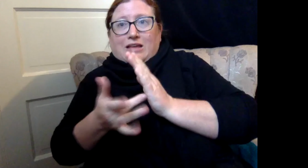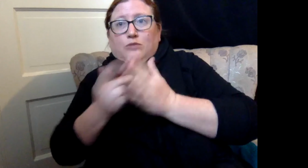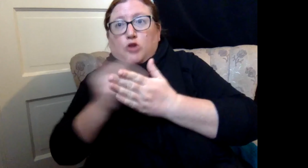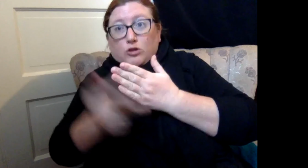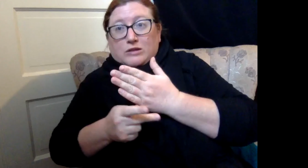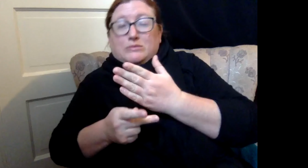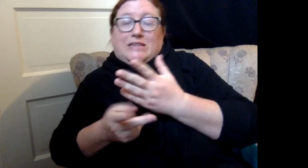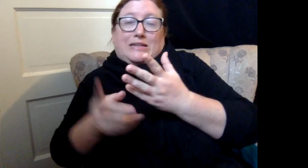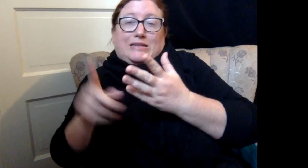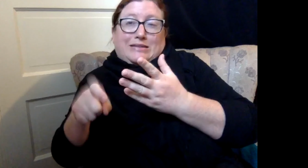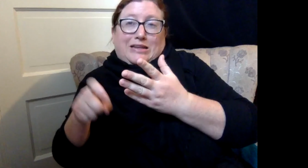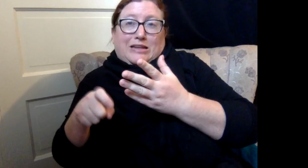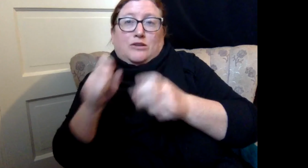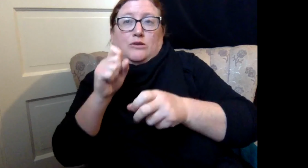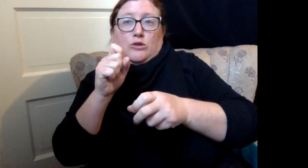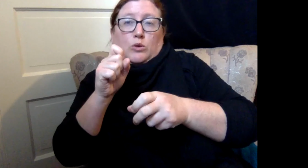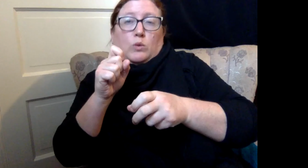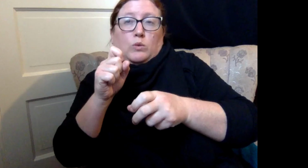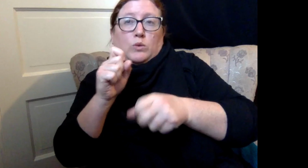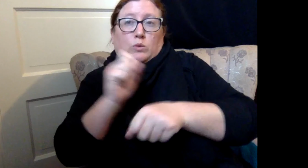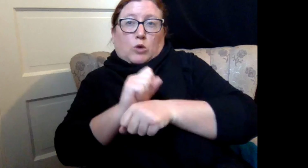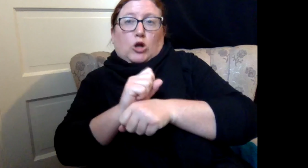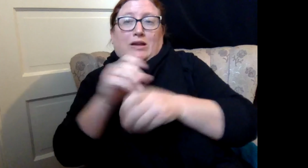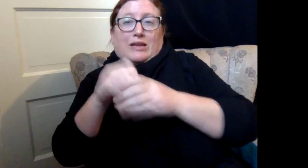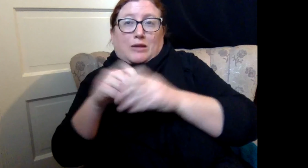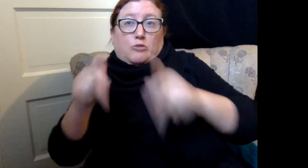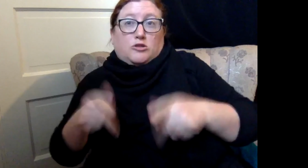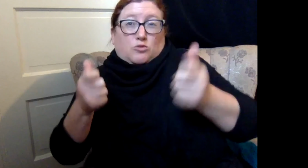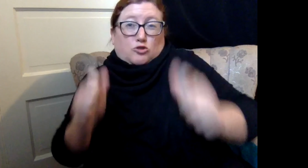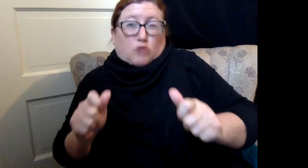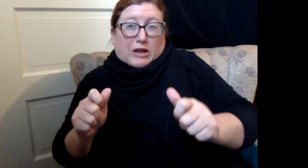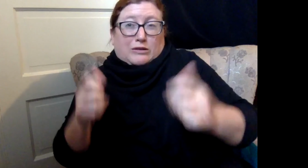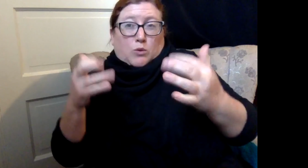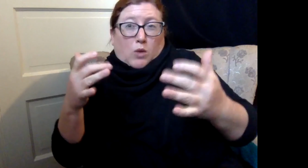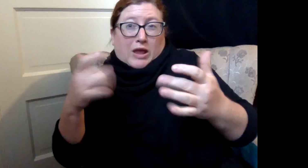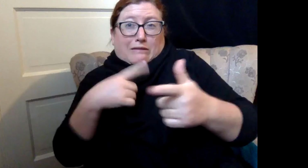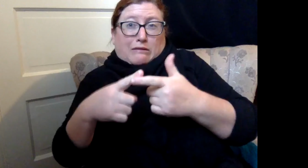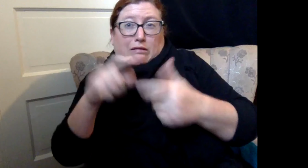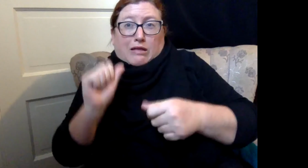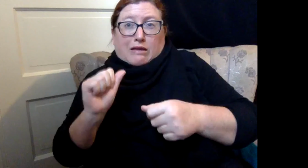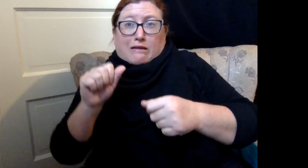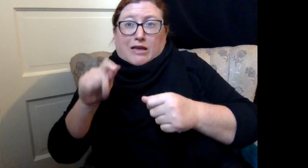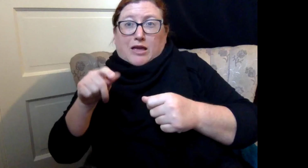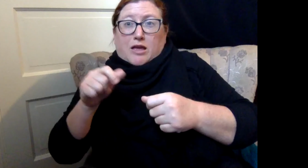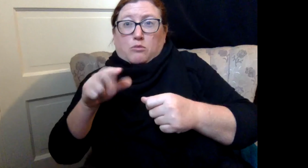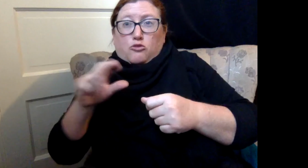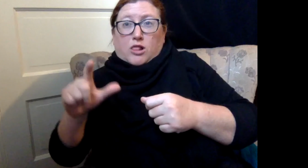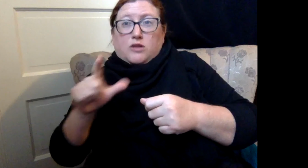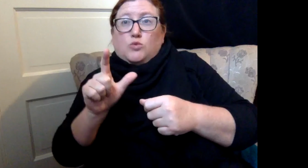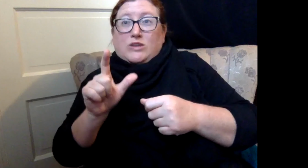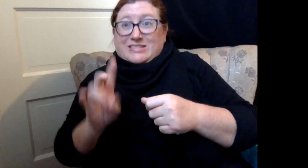Post April 27 there is larger list of career and technical programs that have the need to meet in person. We are troo trying to wait until after